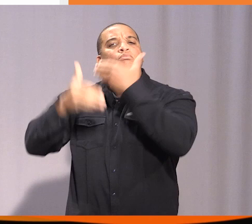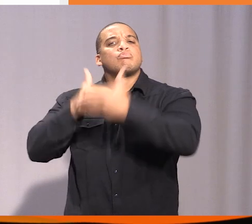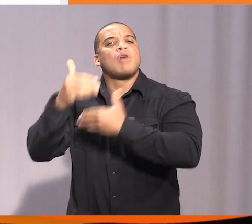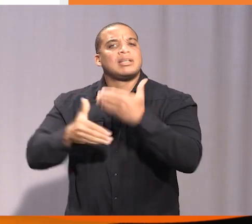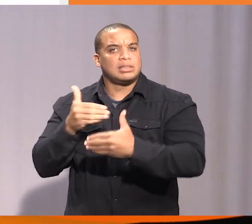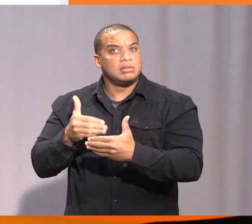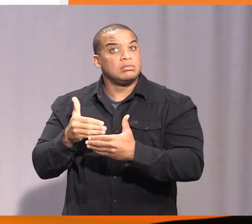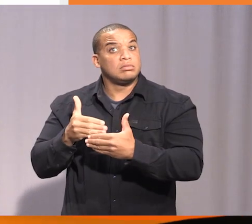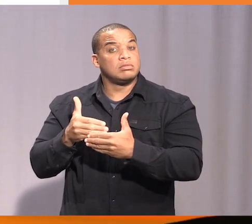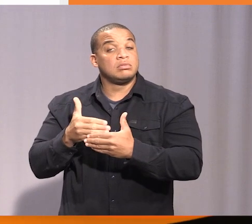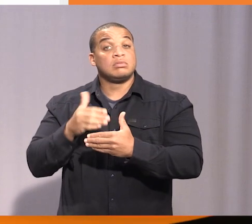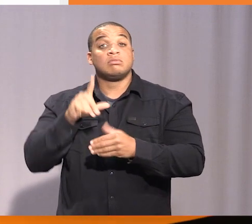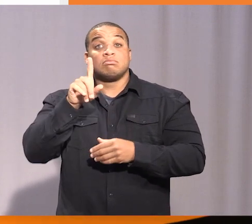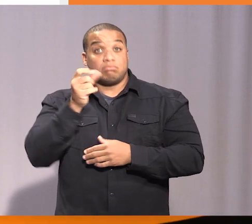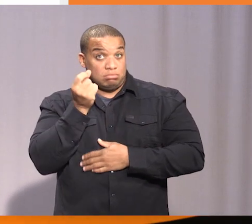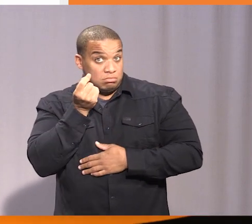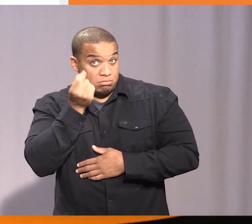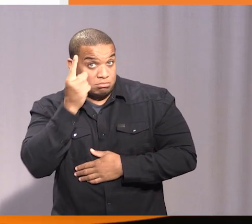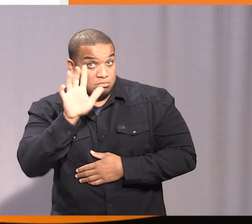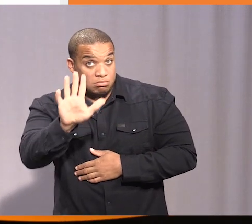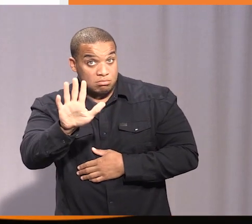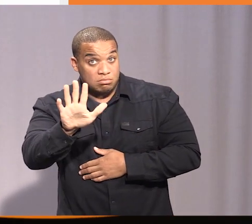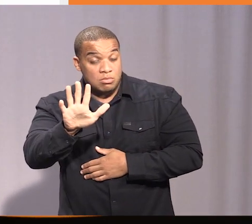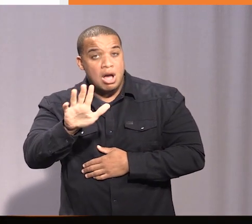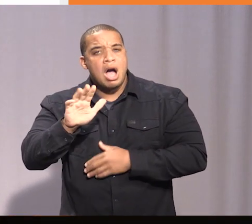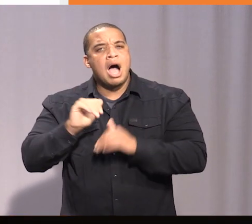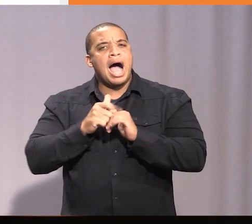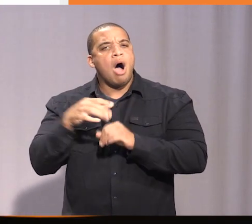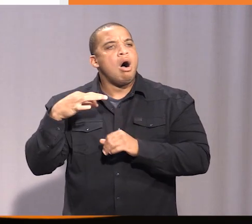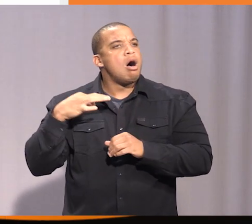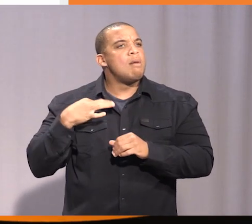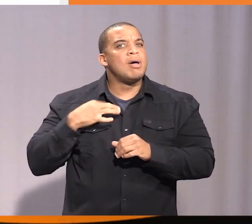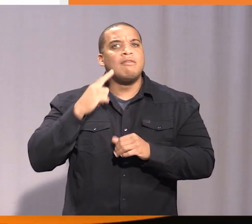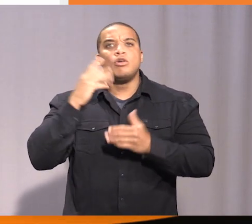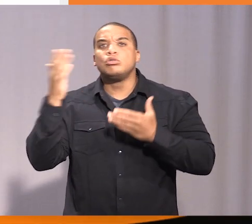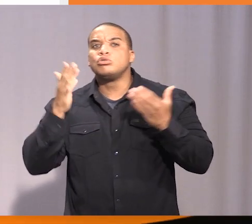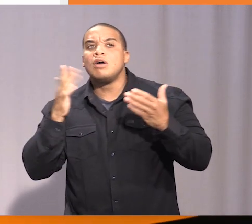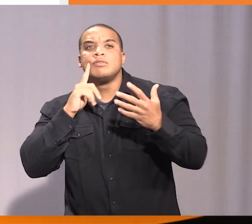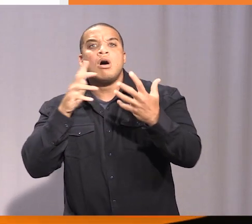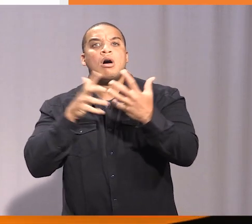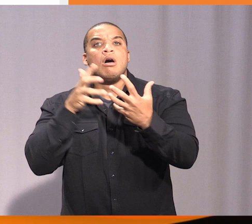Again, to reiterate, your eligibility for services and accommodations through the Office